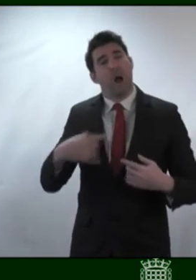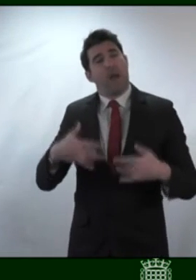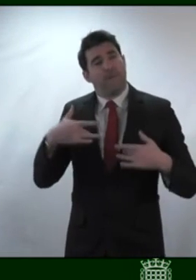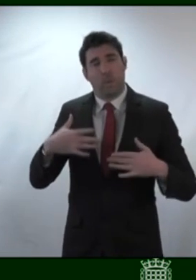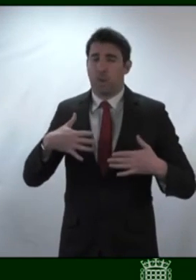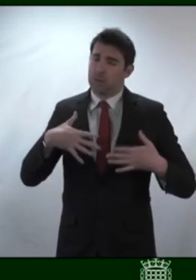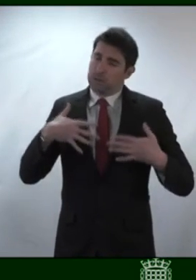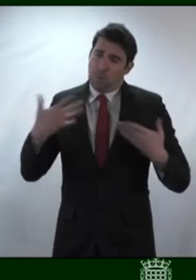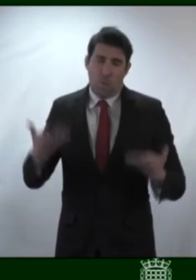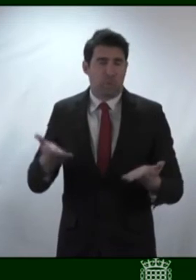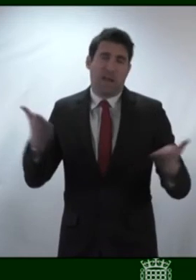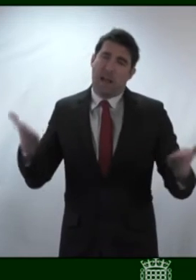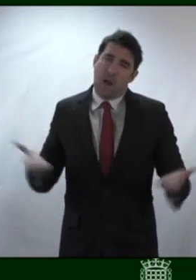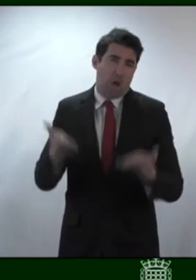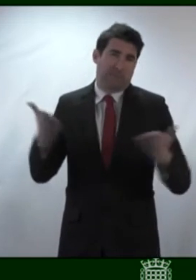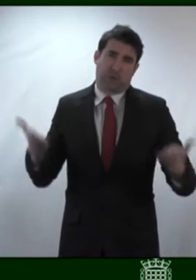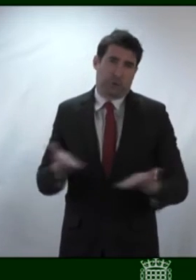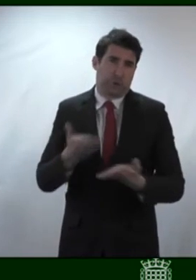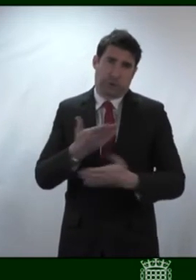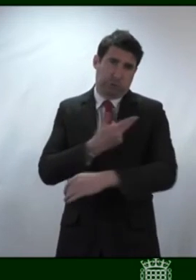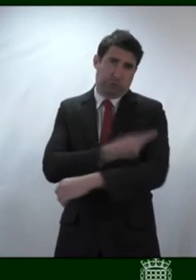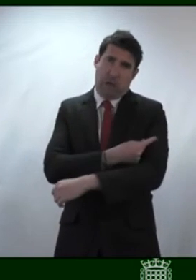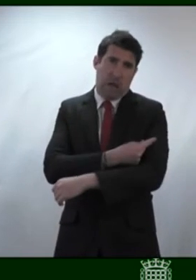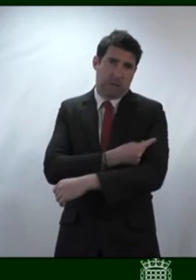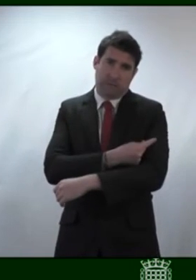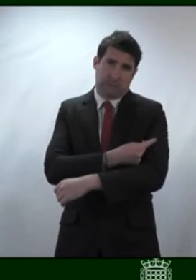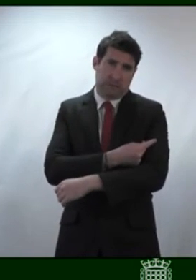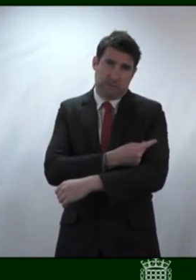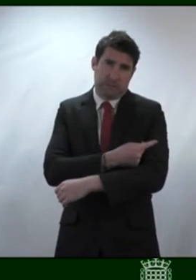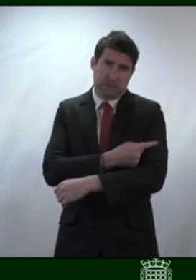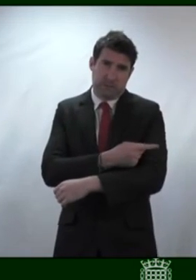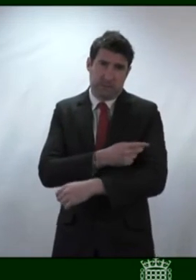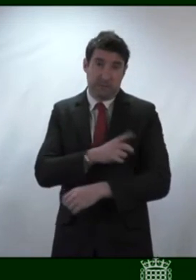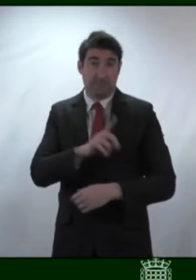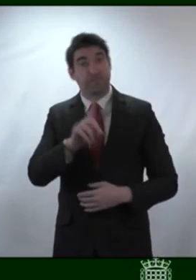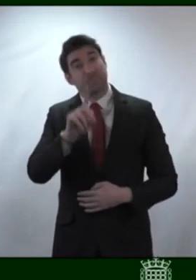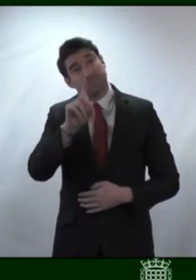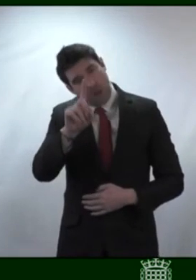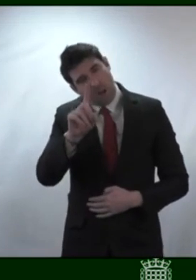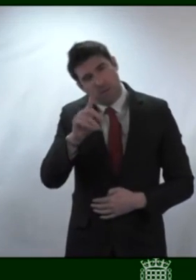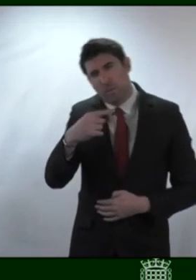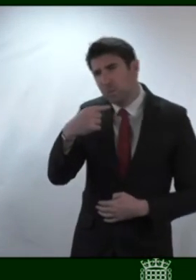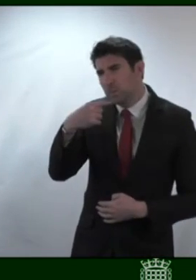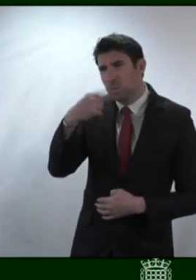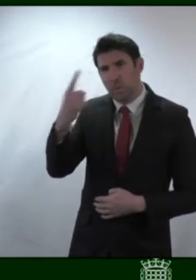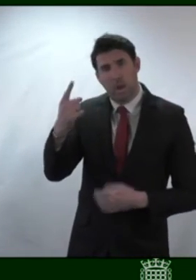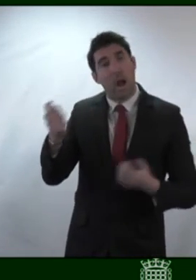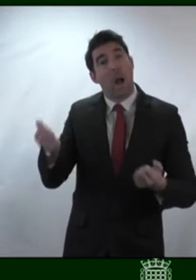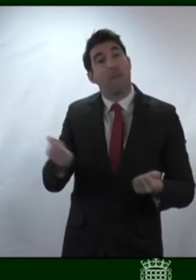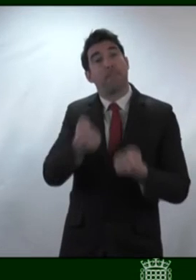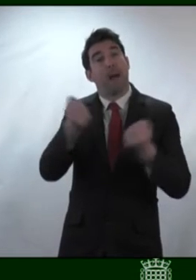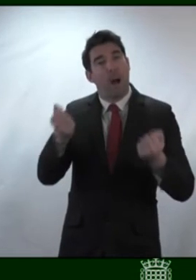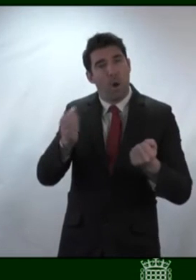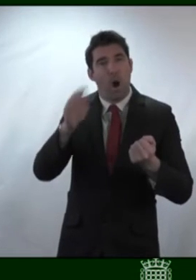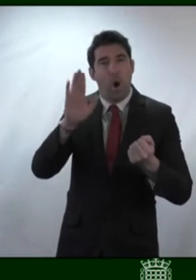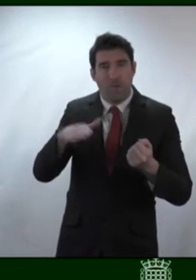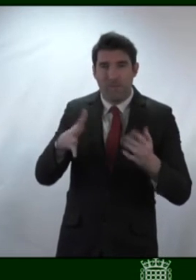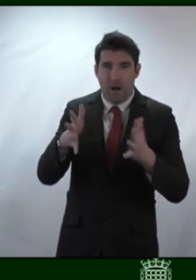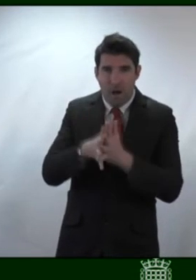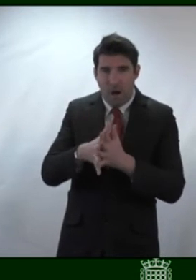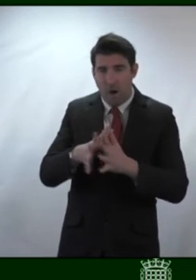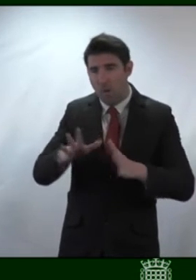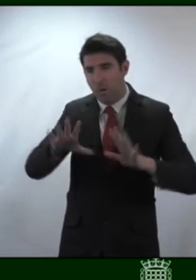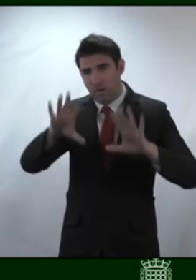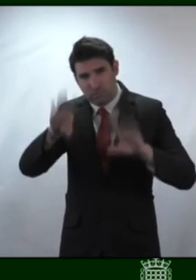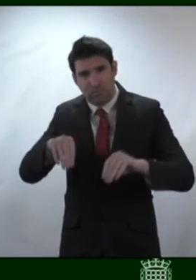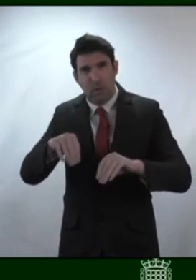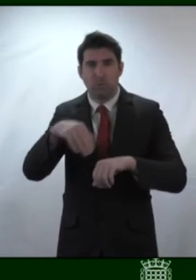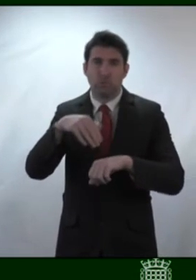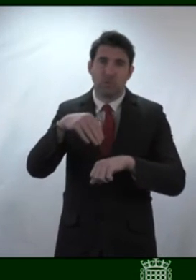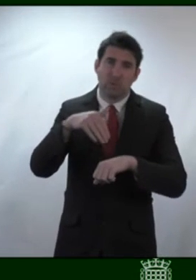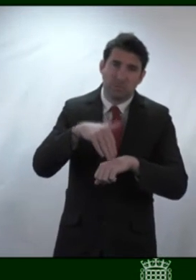but the vast panoply of powers that are needed to tackle drugs and drugs crime are already vested